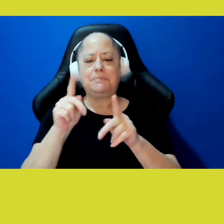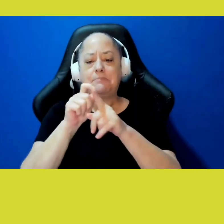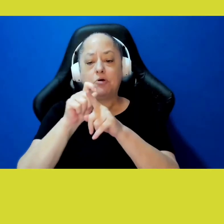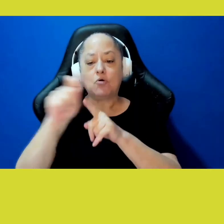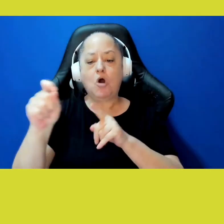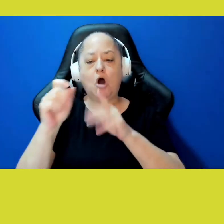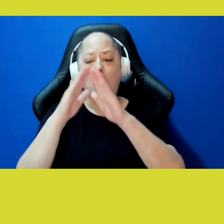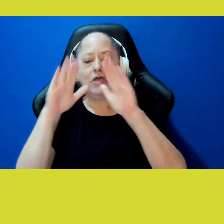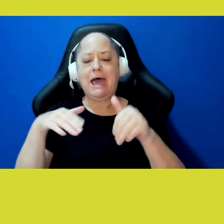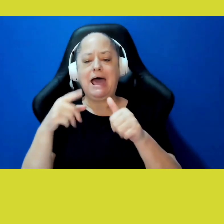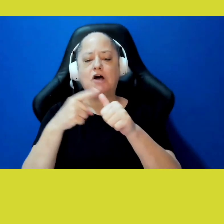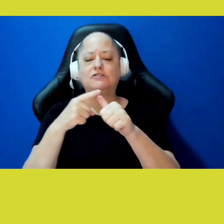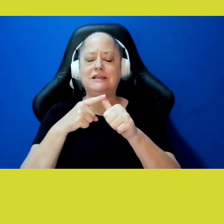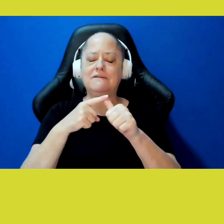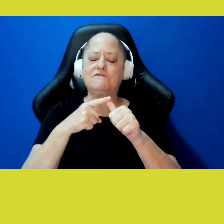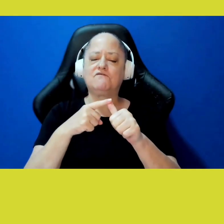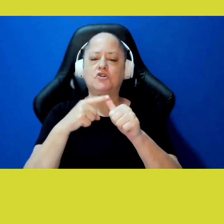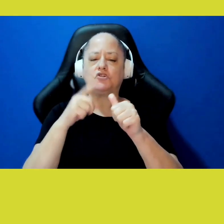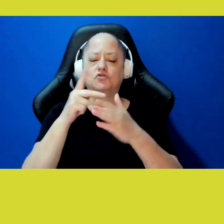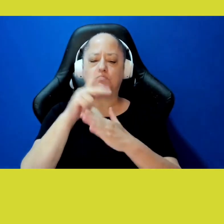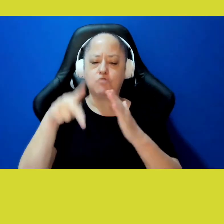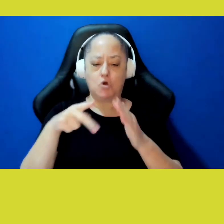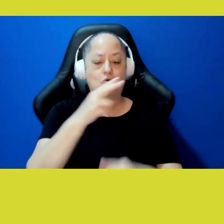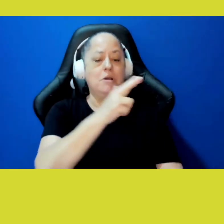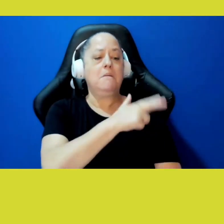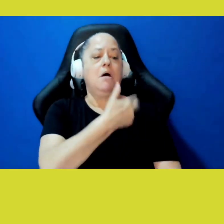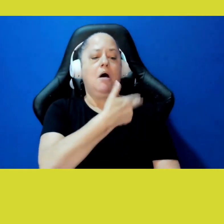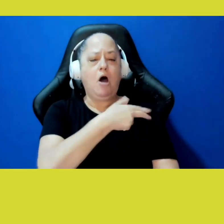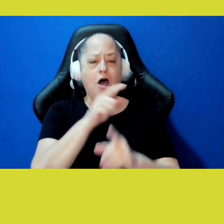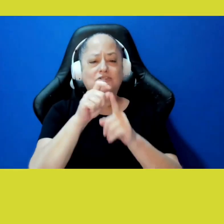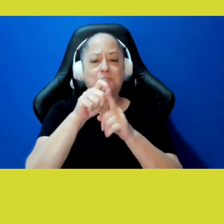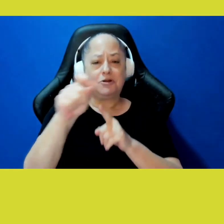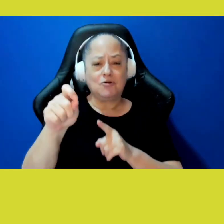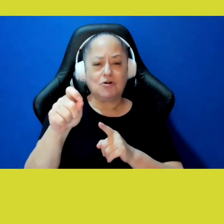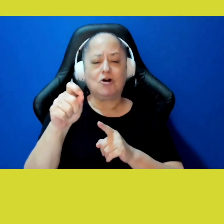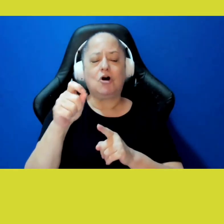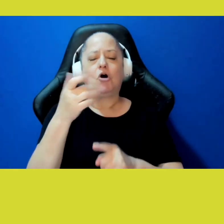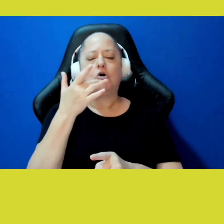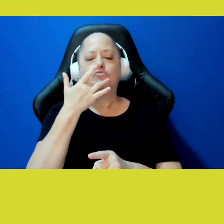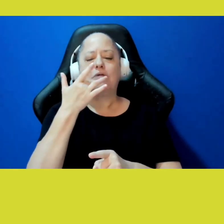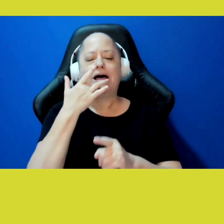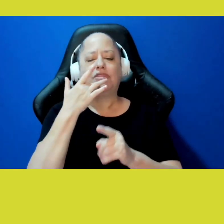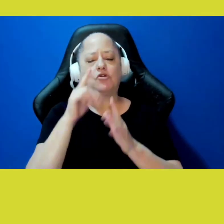The hospital will call the Housing First program rather than release people to the street. So